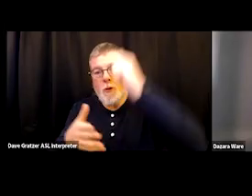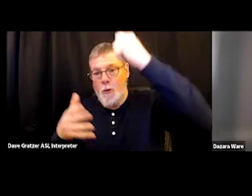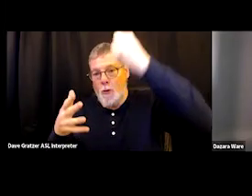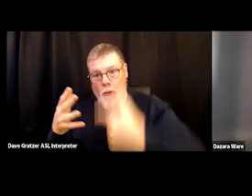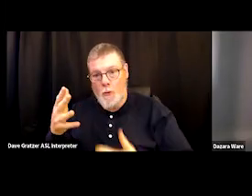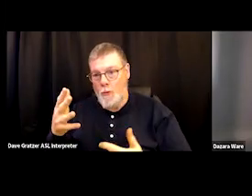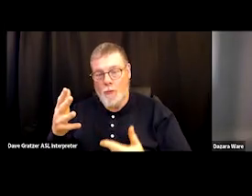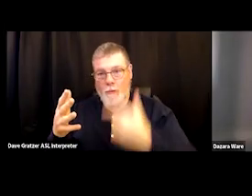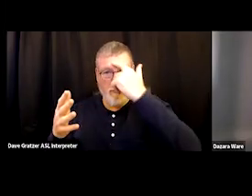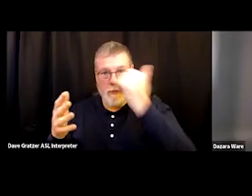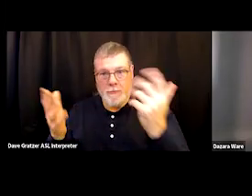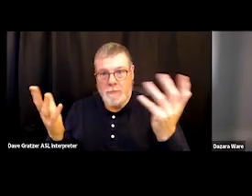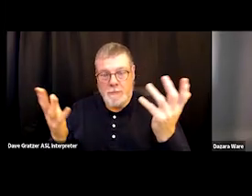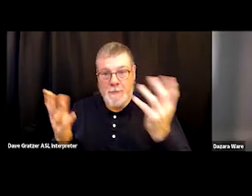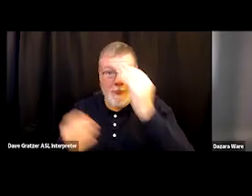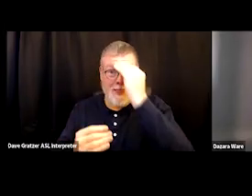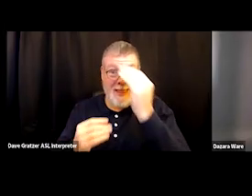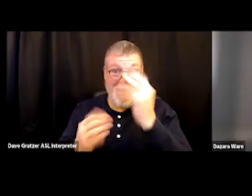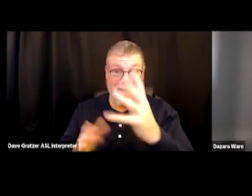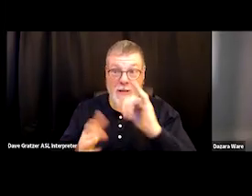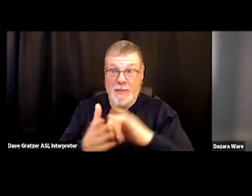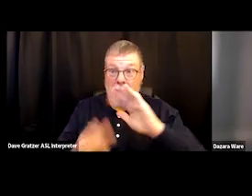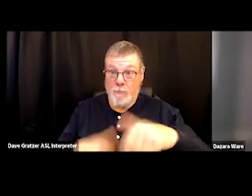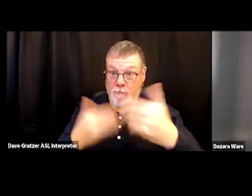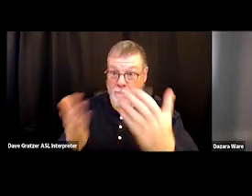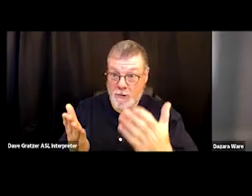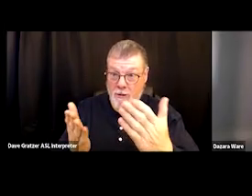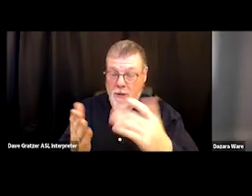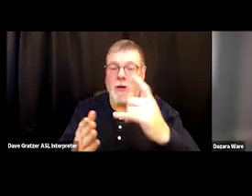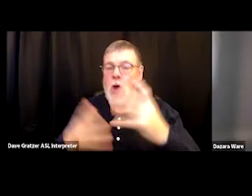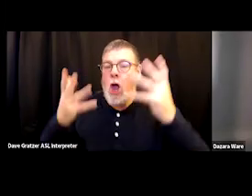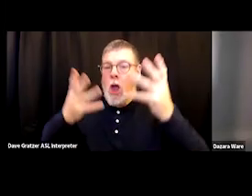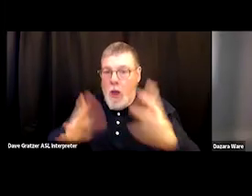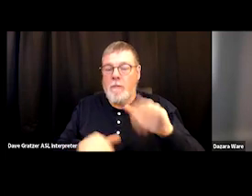because in the information provided by Colette, she's provided information